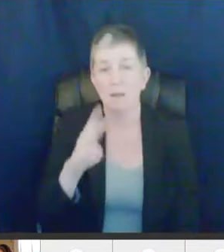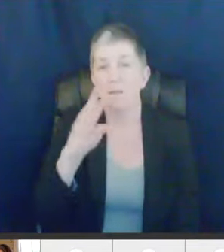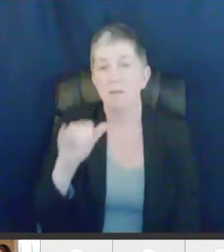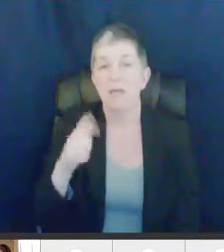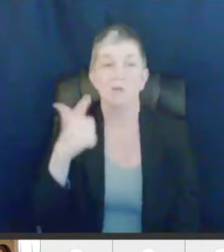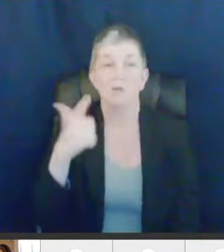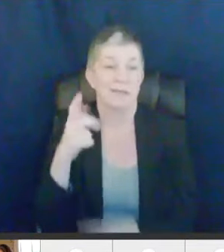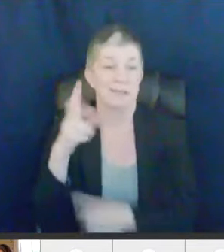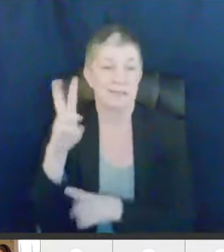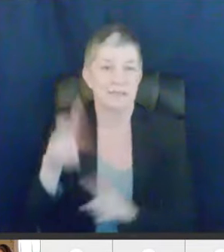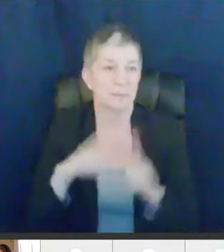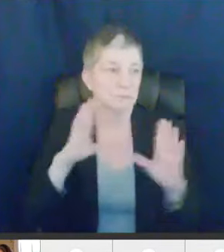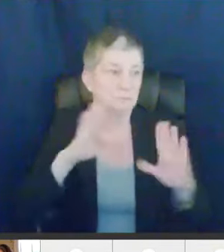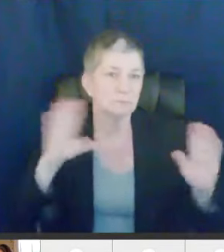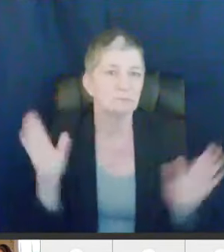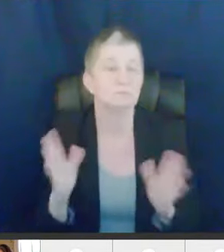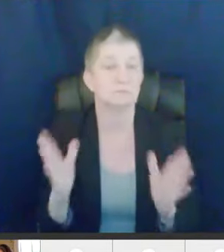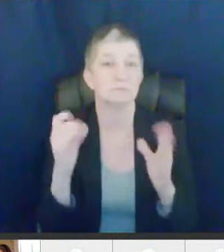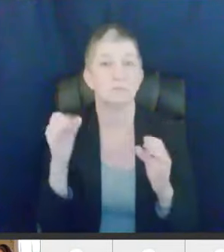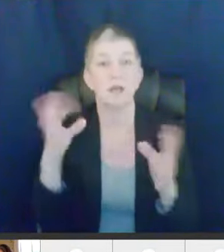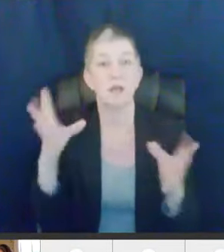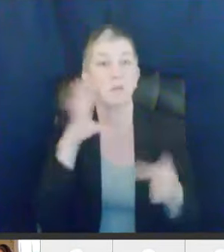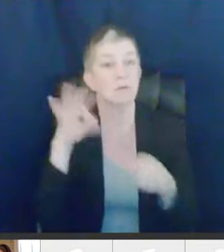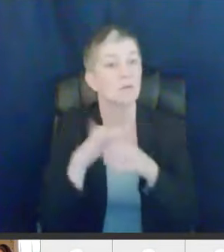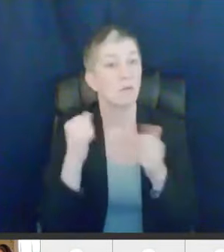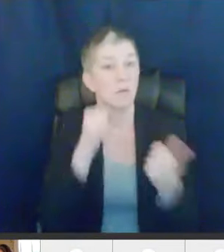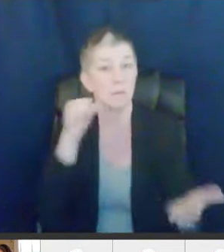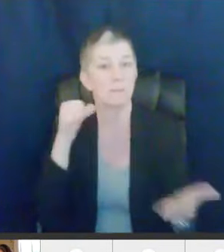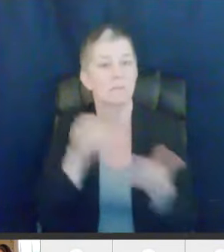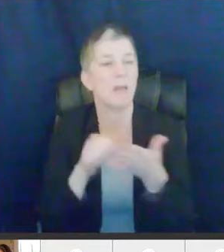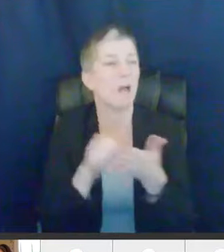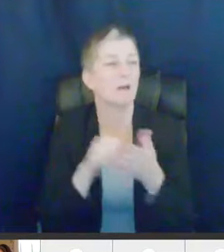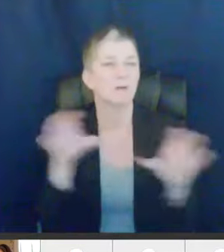voter that if you want to vote by mail to apply immediately to ensure adequate